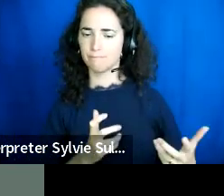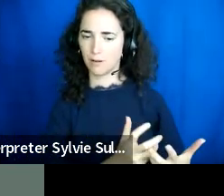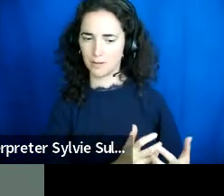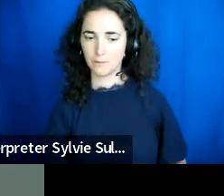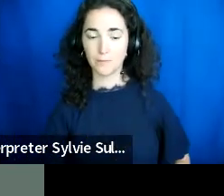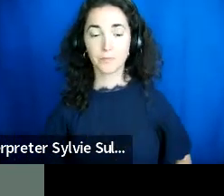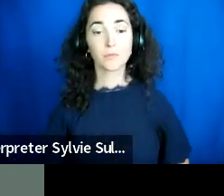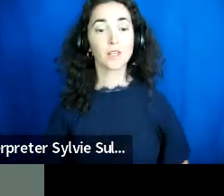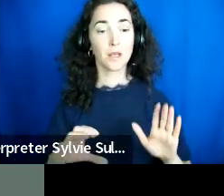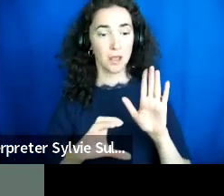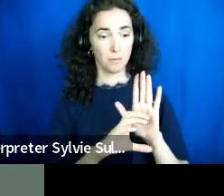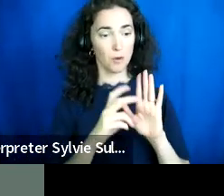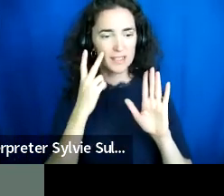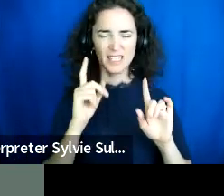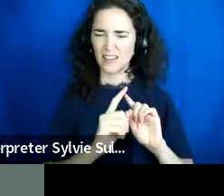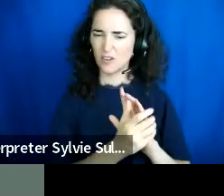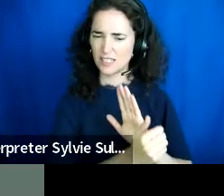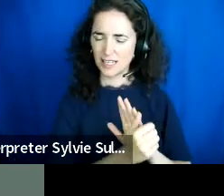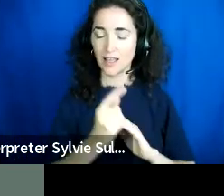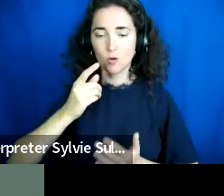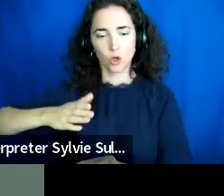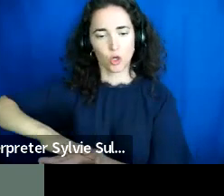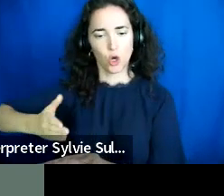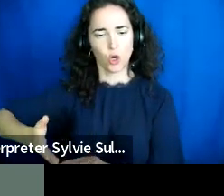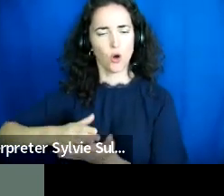Pictures show campers using different skills to make their recipe.